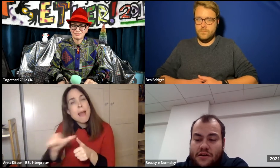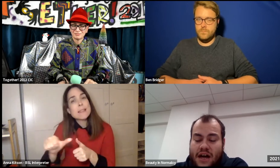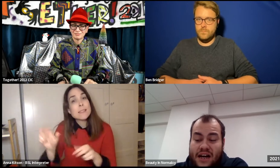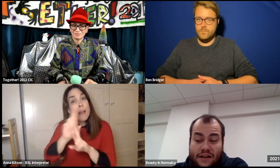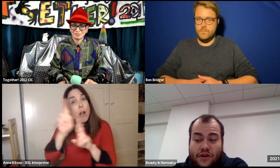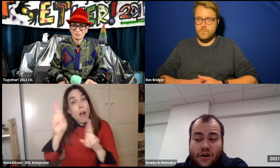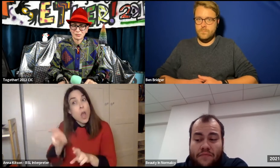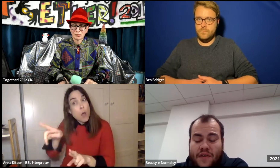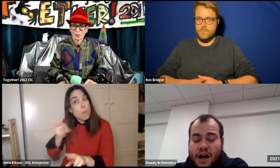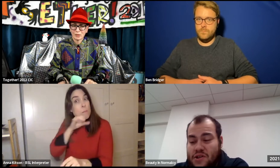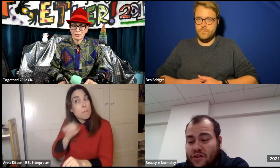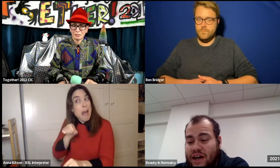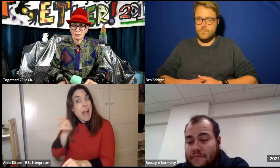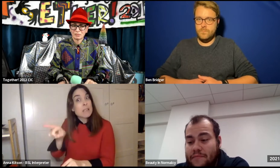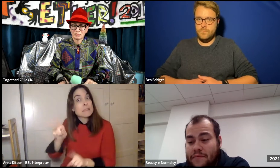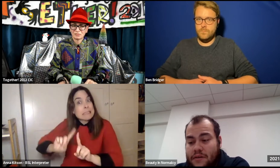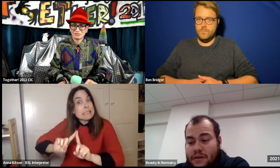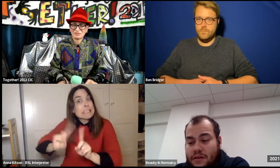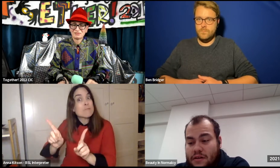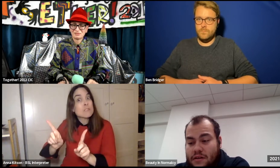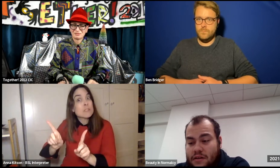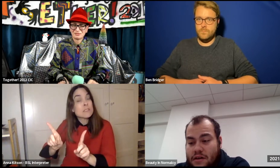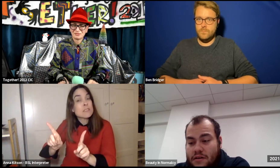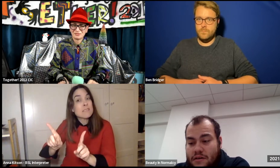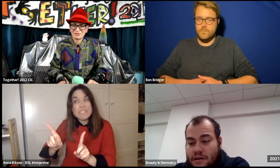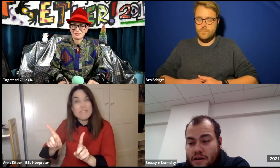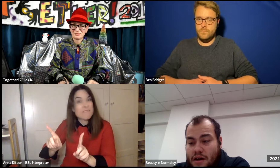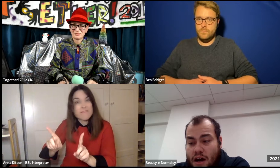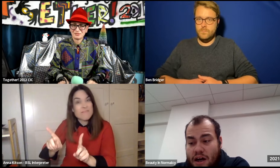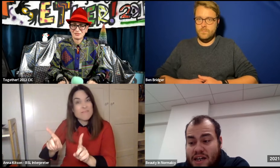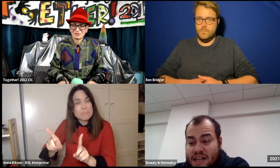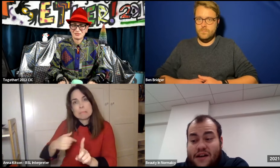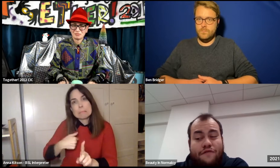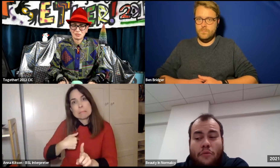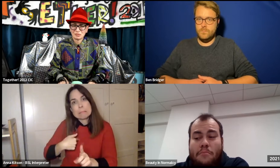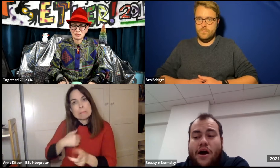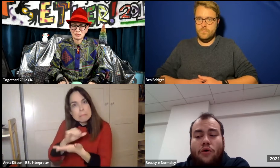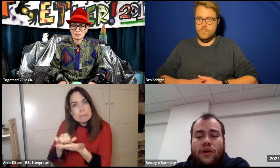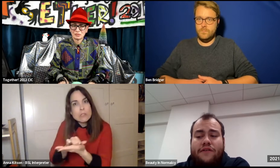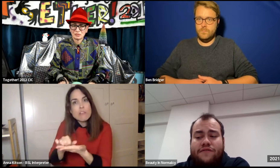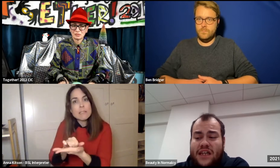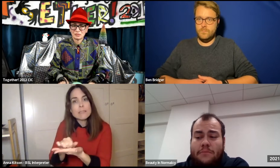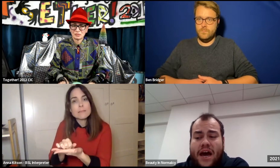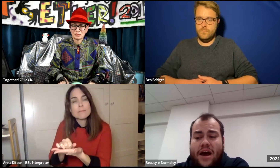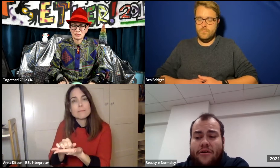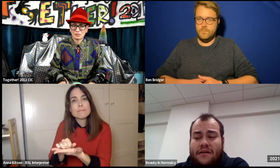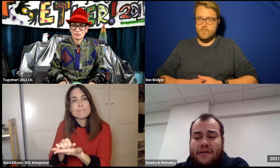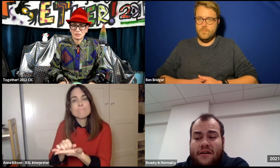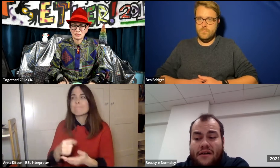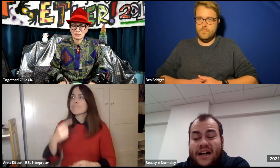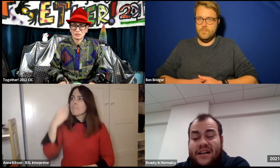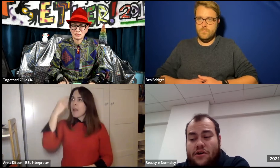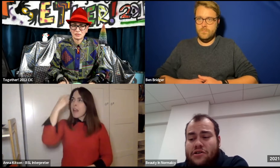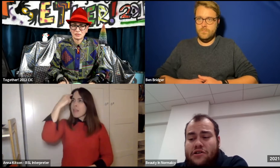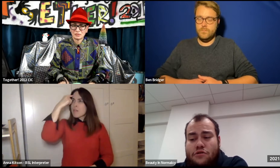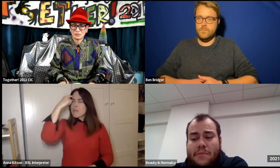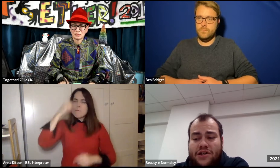And if not, I'm sorry. I guess I've fought my whole life To keep caring, it's gotten too much